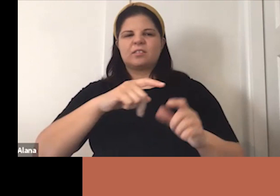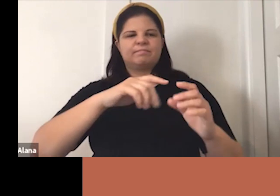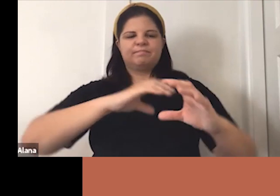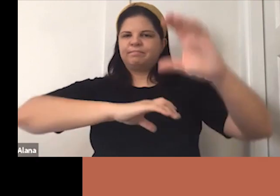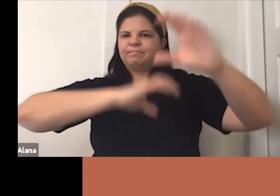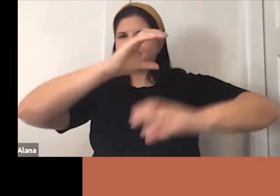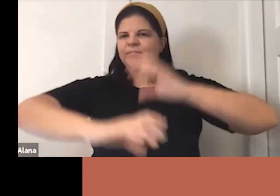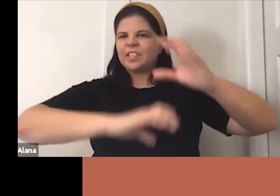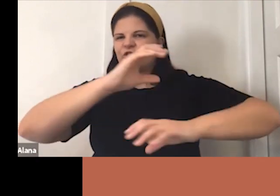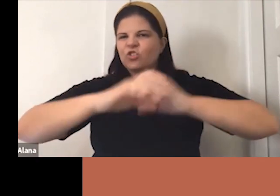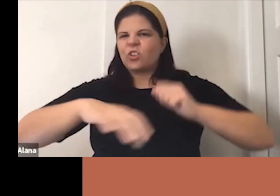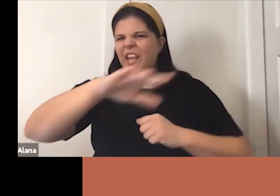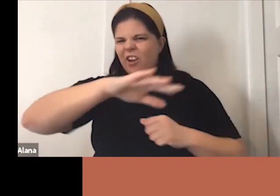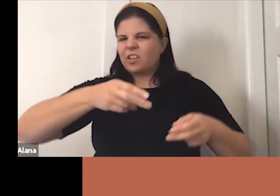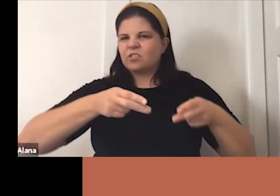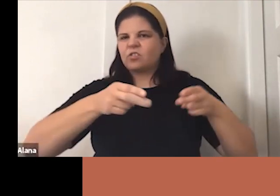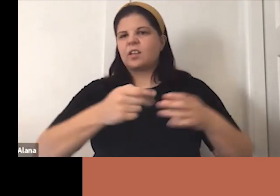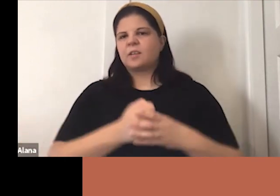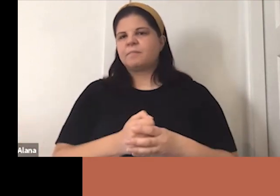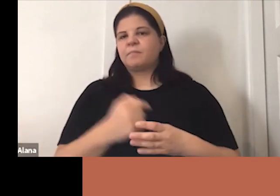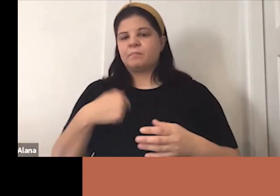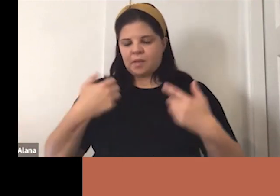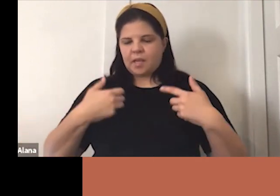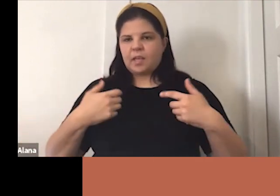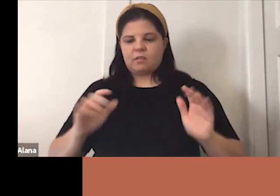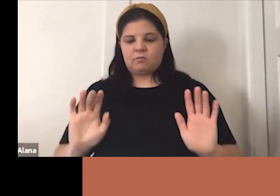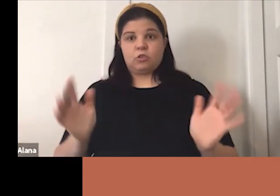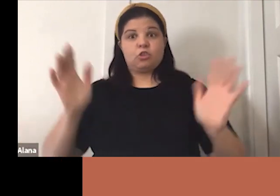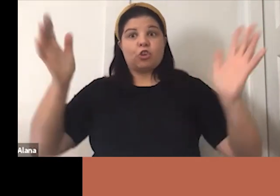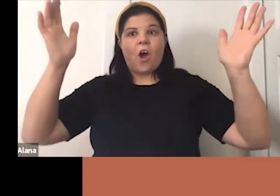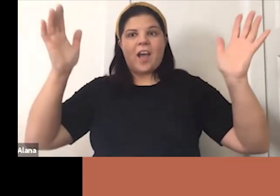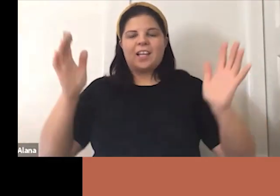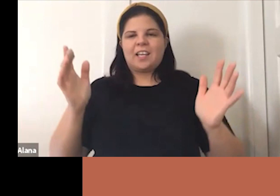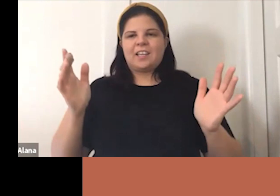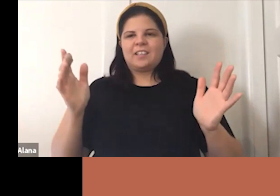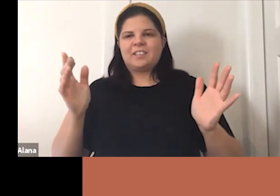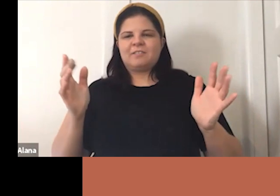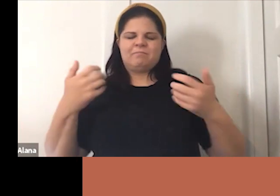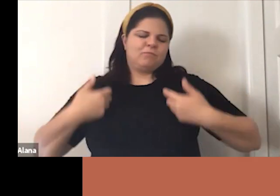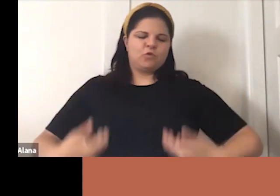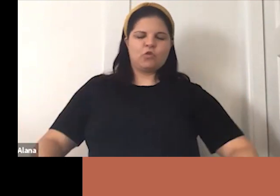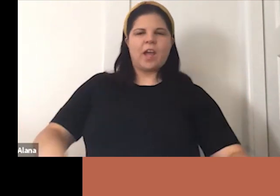I'm wearing a shiny metal lick long, glamorous dress.